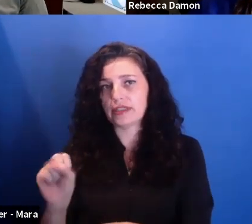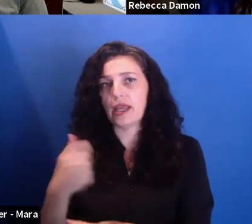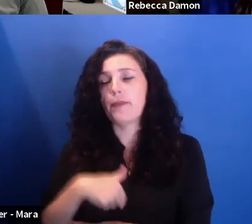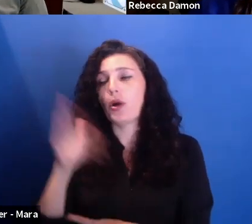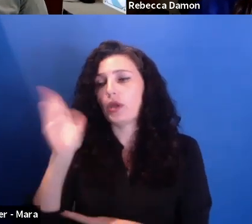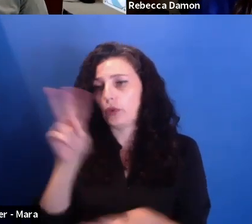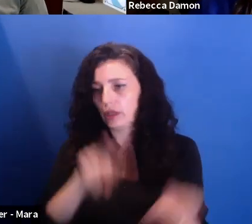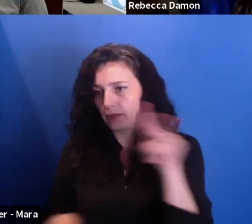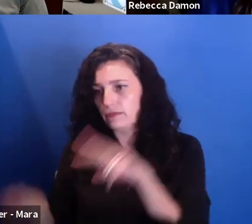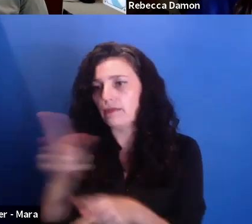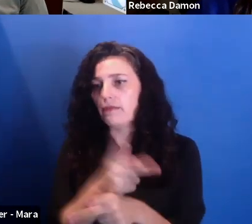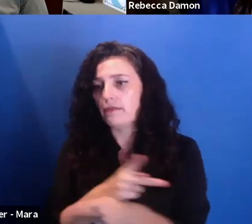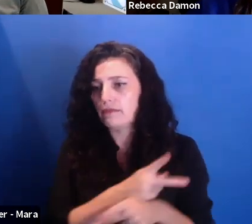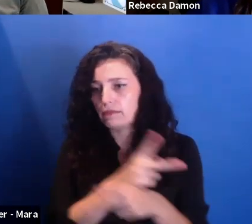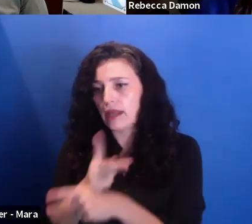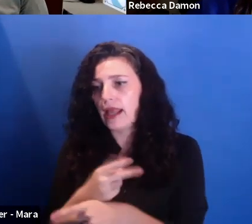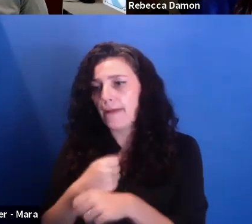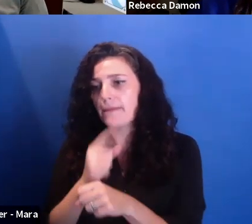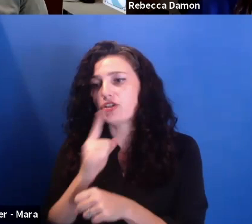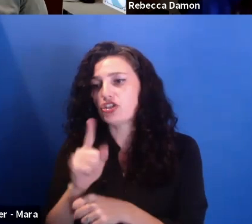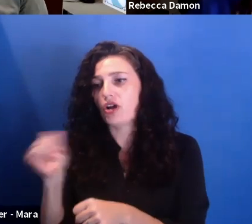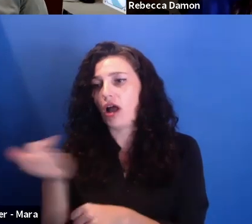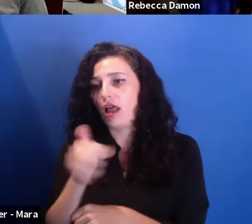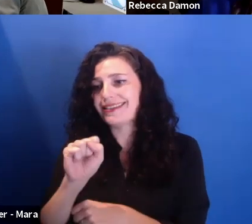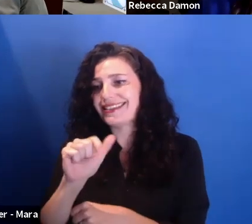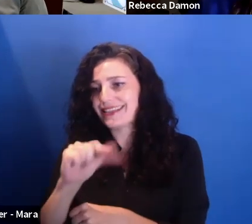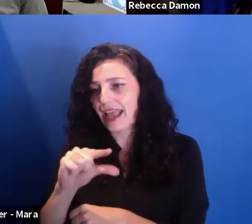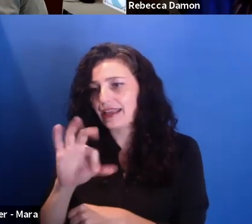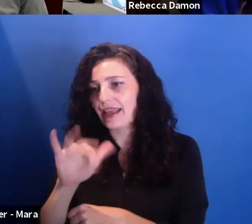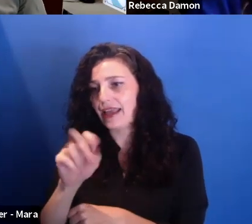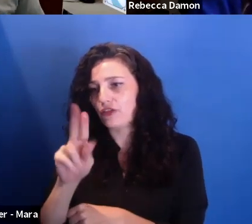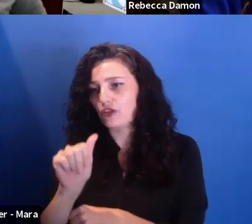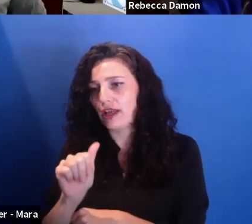will be protected in a manner consistent with this Return to Work Agreement.